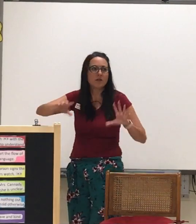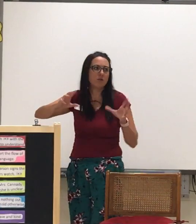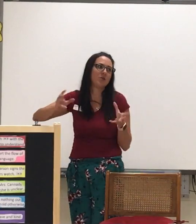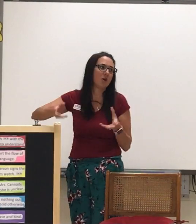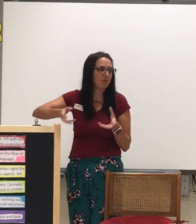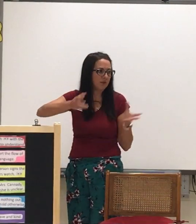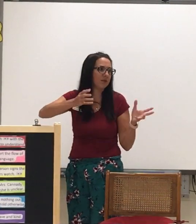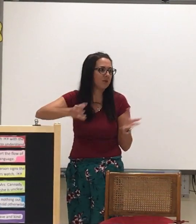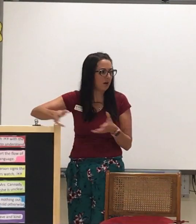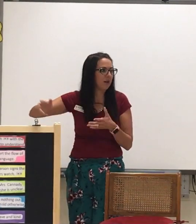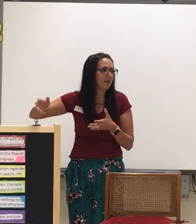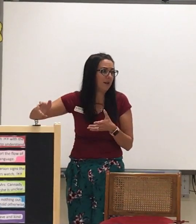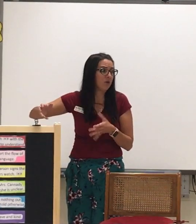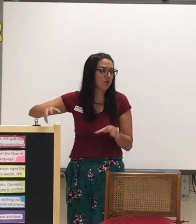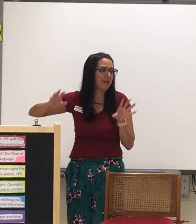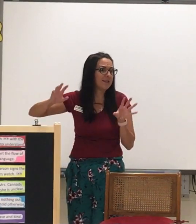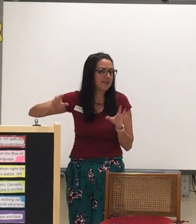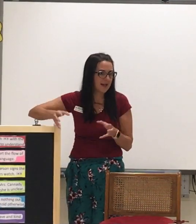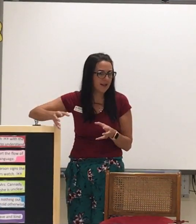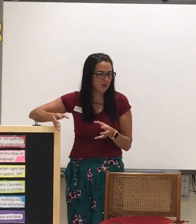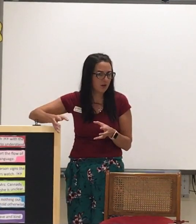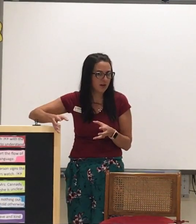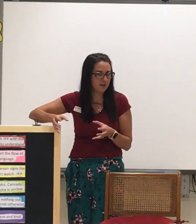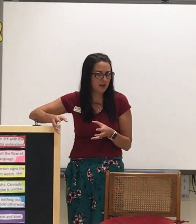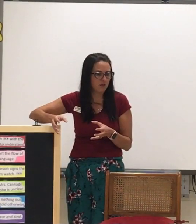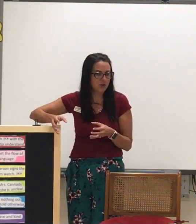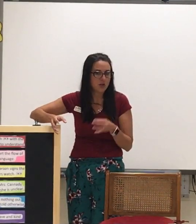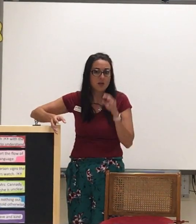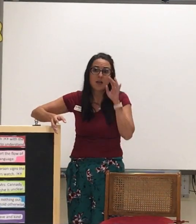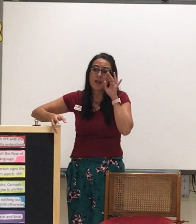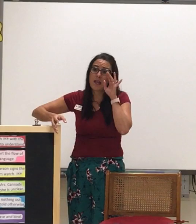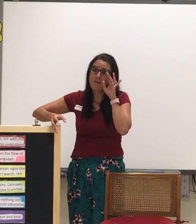we switch over into the target language try to stay at the target language if